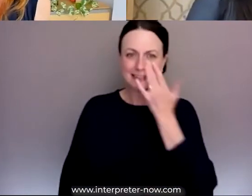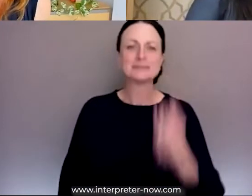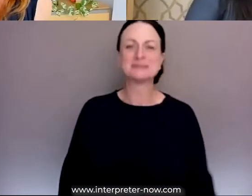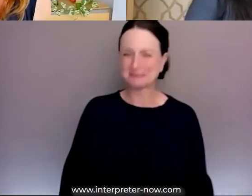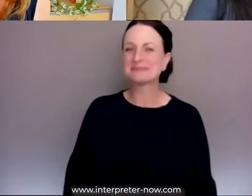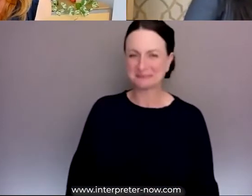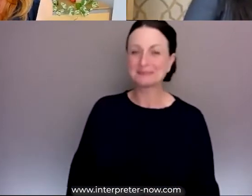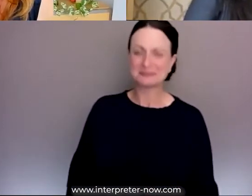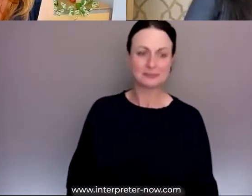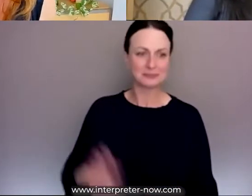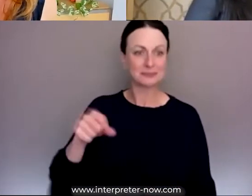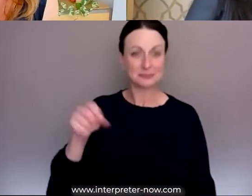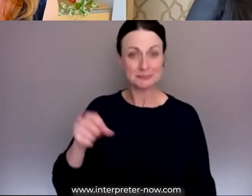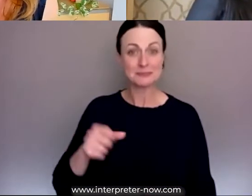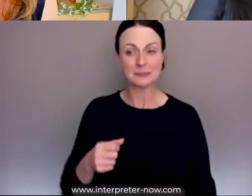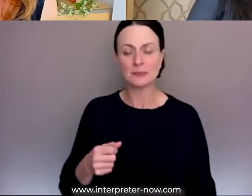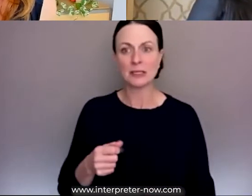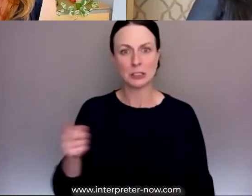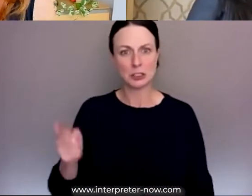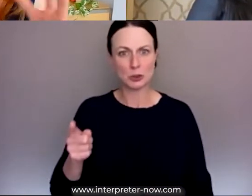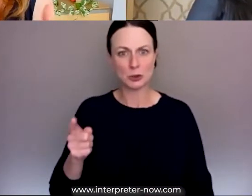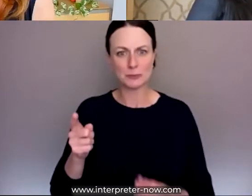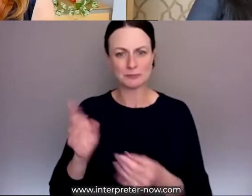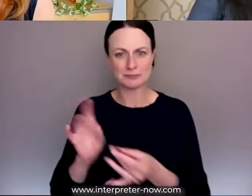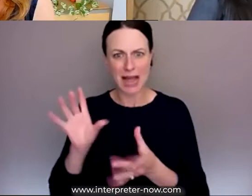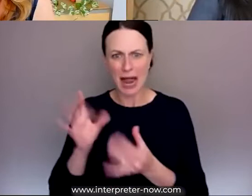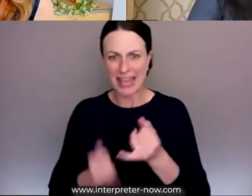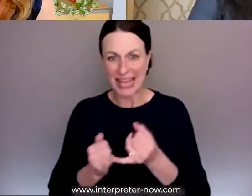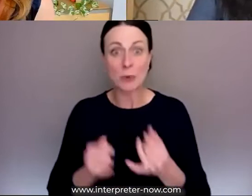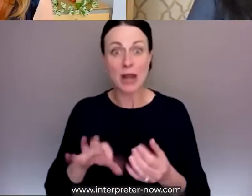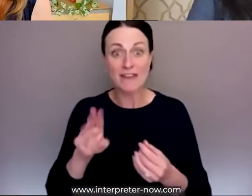You cut out at the end. When I find out what?